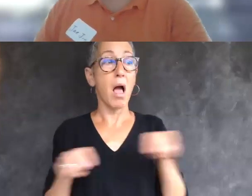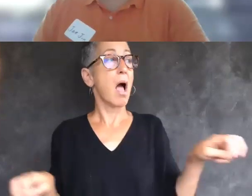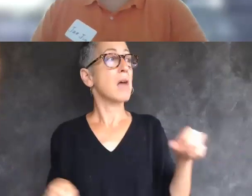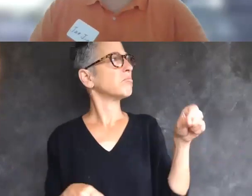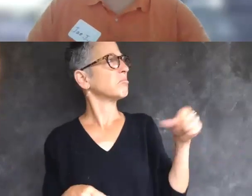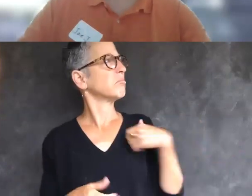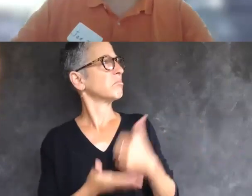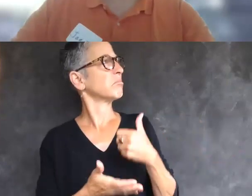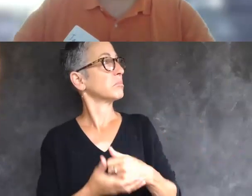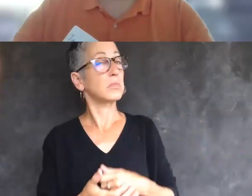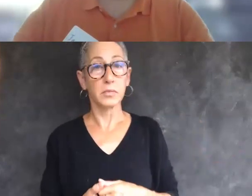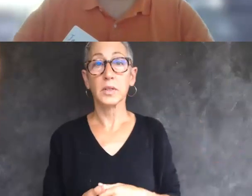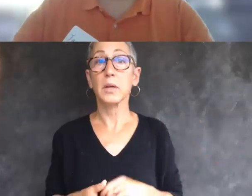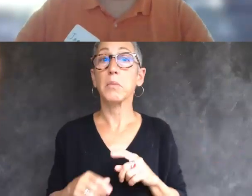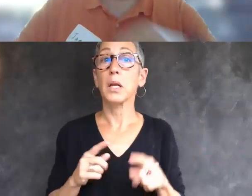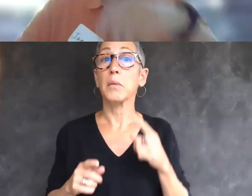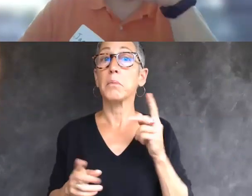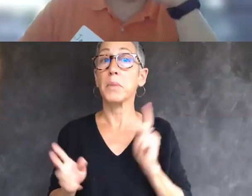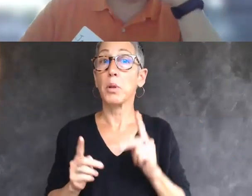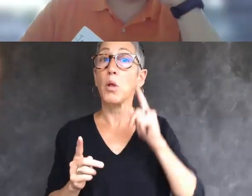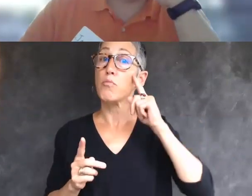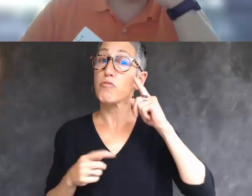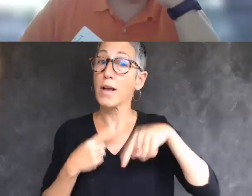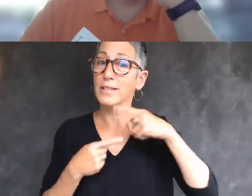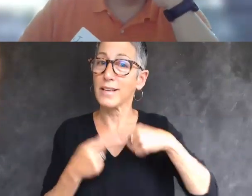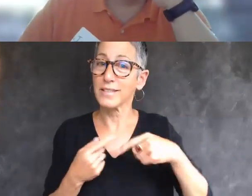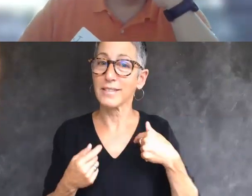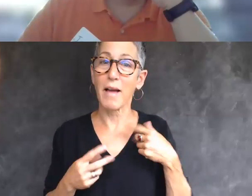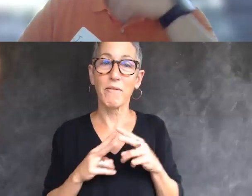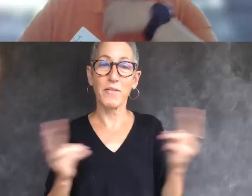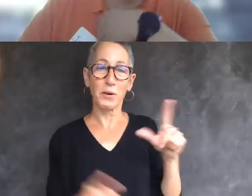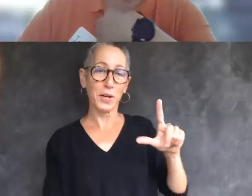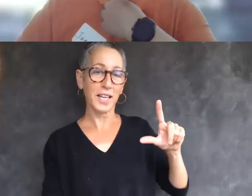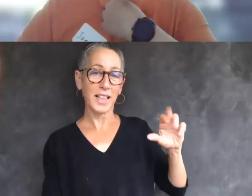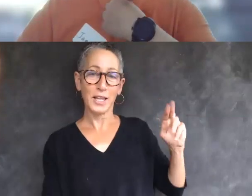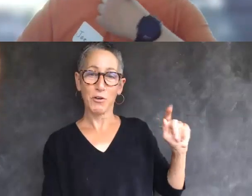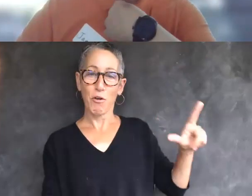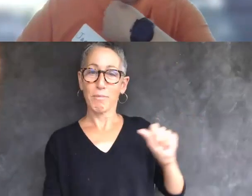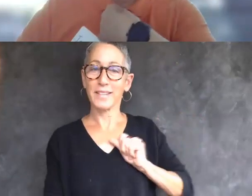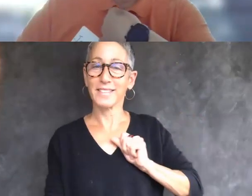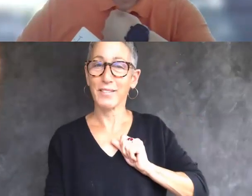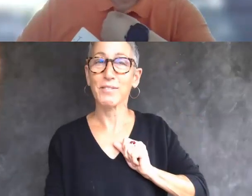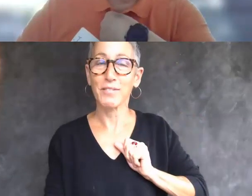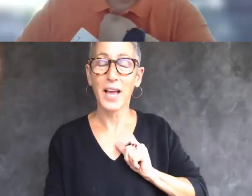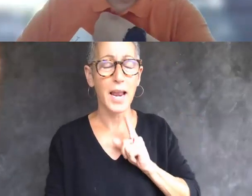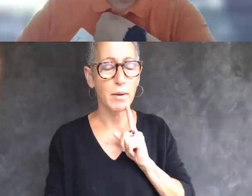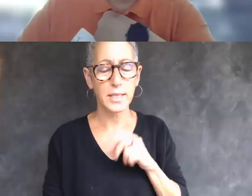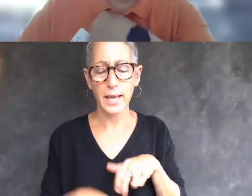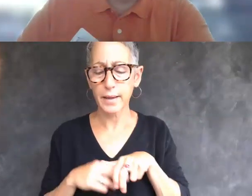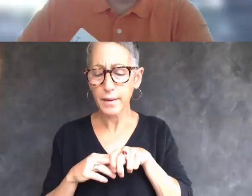about how people process things differently, I'm a very literal person. So in that moment, I think I was just like, well, wait, what am I actually agreeing to?